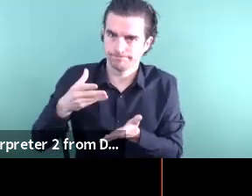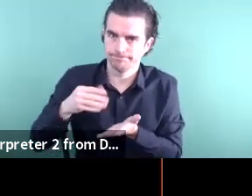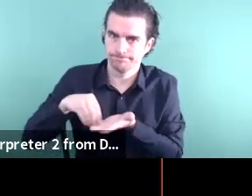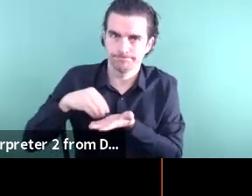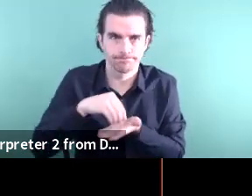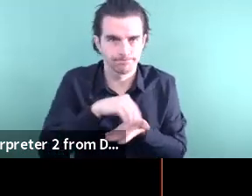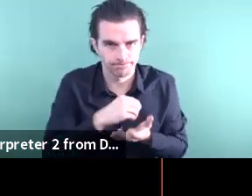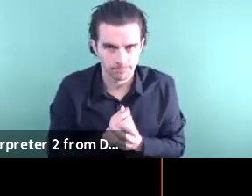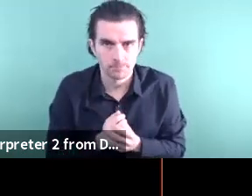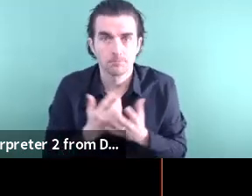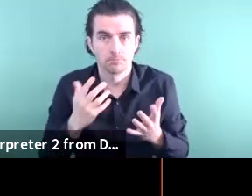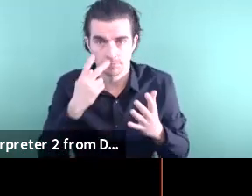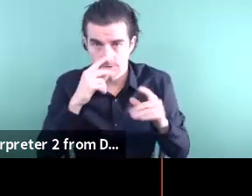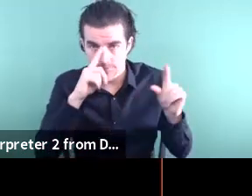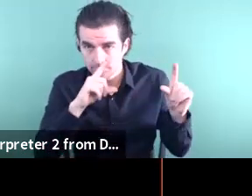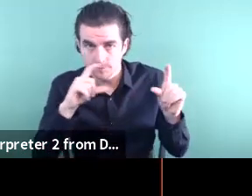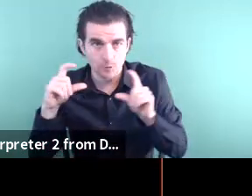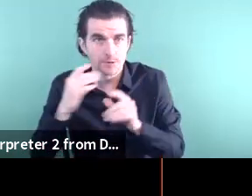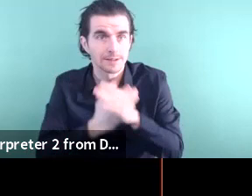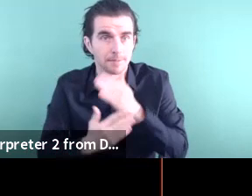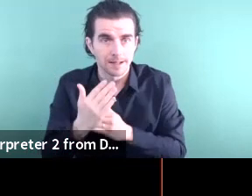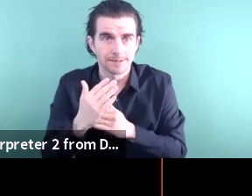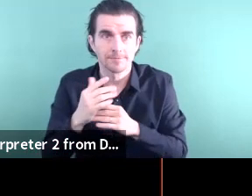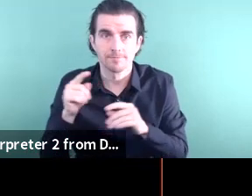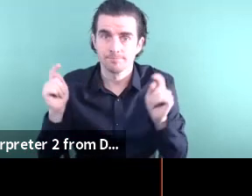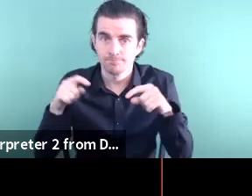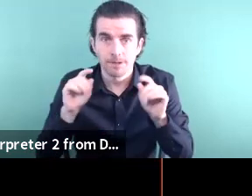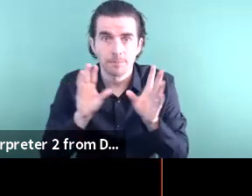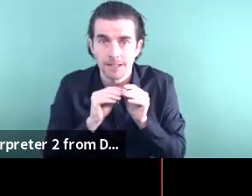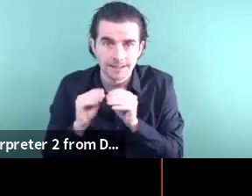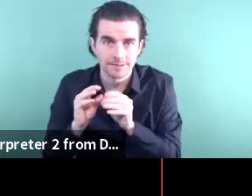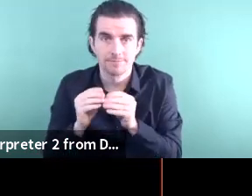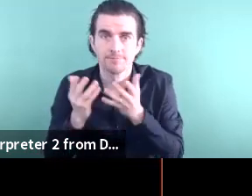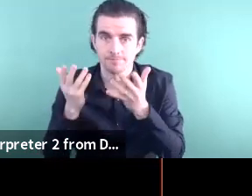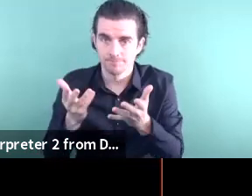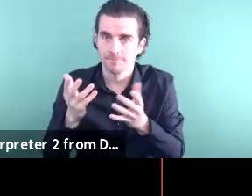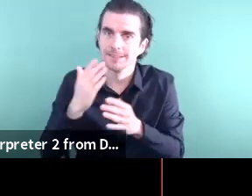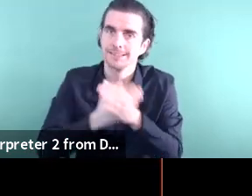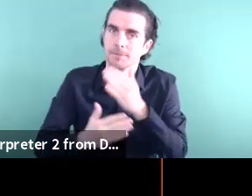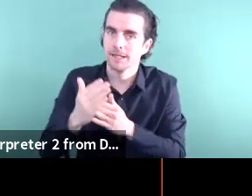Joshko for all the work that he has done in Fiji in promoting the universal disability allowance